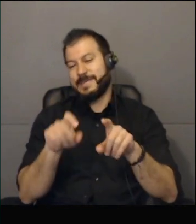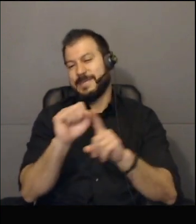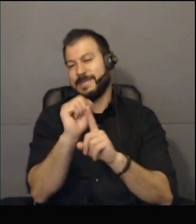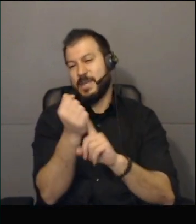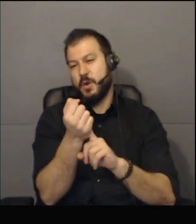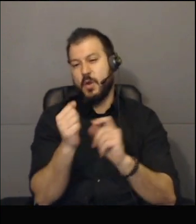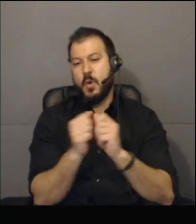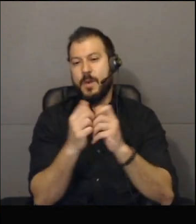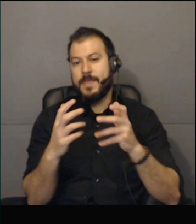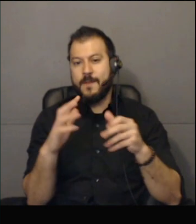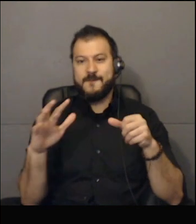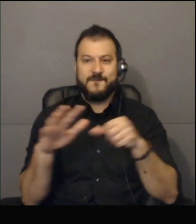coded client or service.